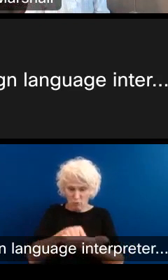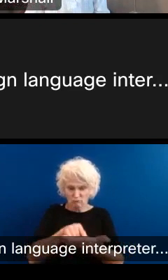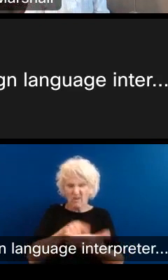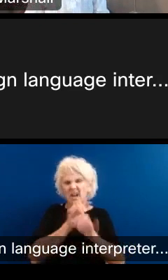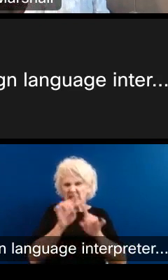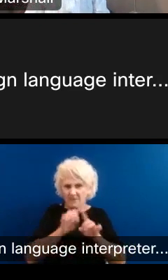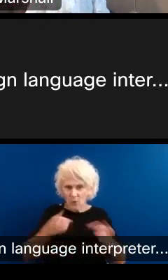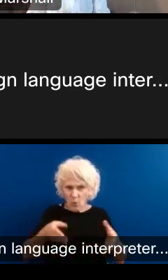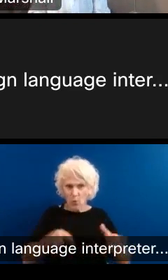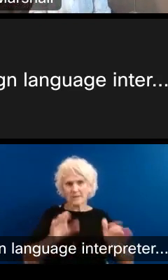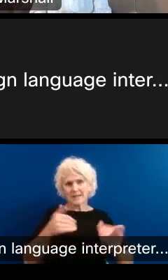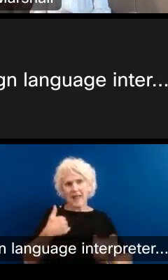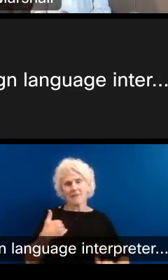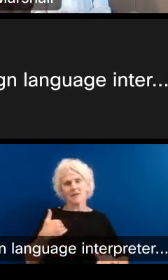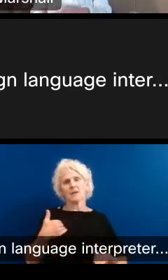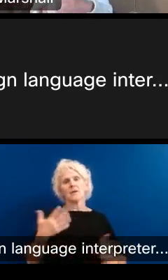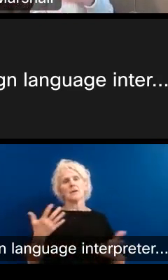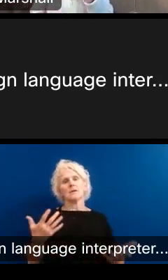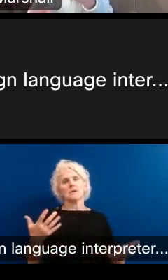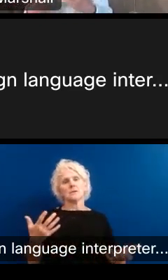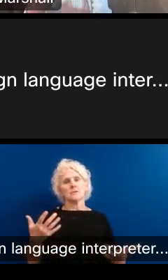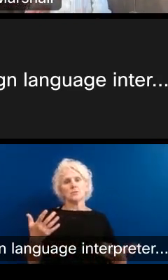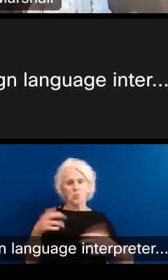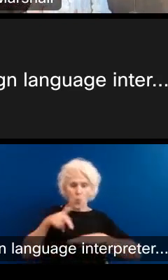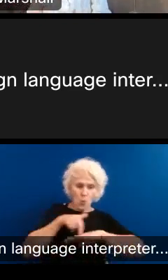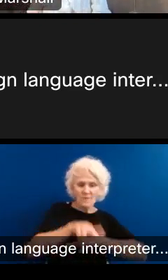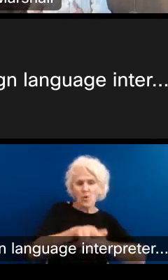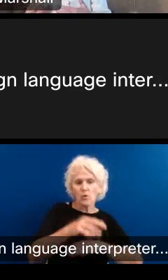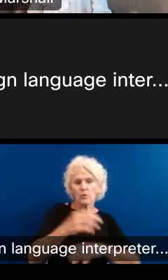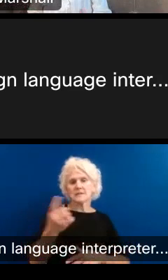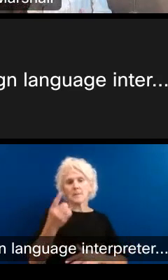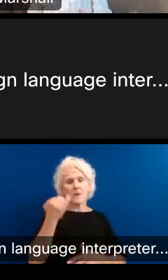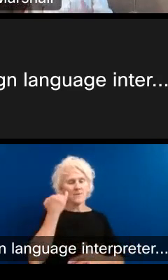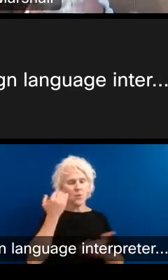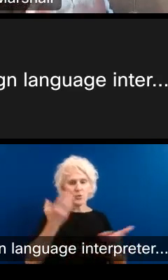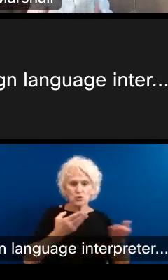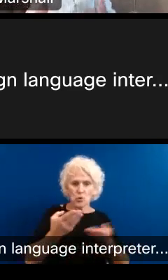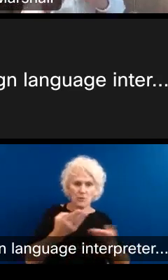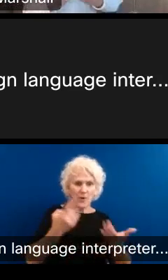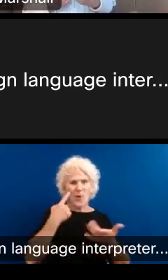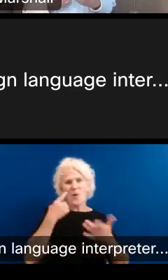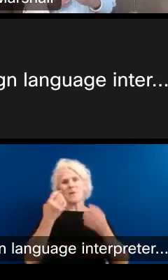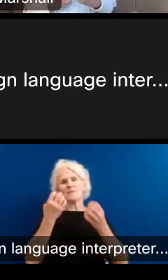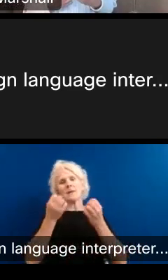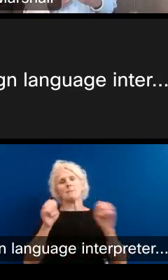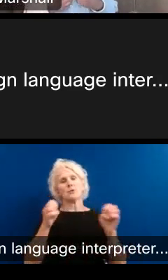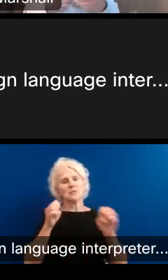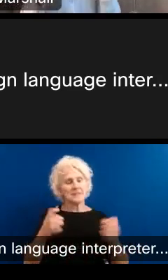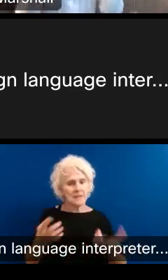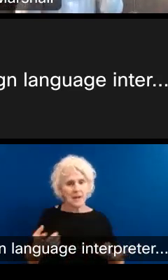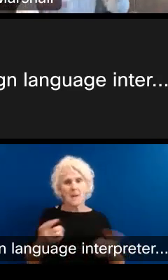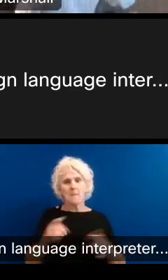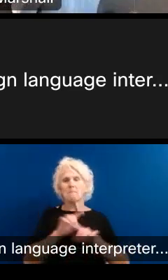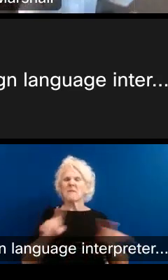a tangible way to refer somebody for services or for emergency, but the family to own it and say I